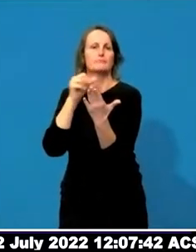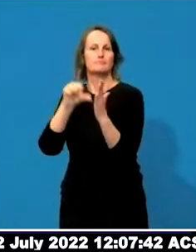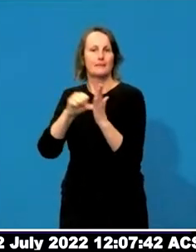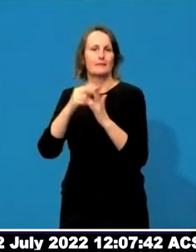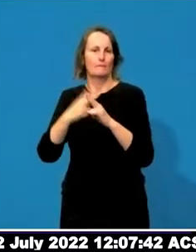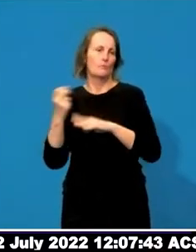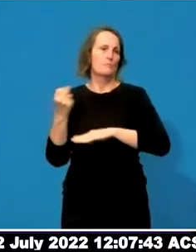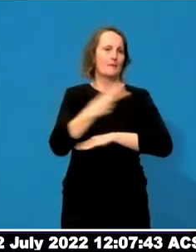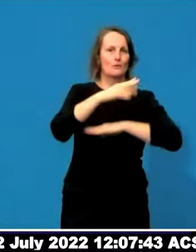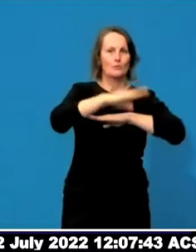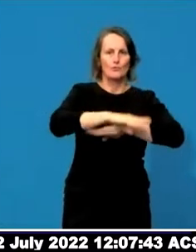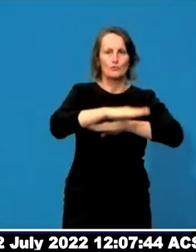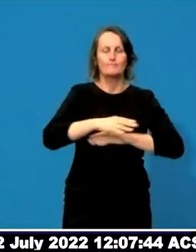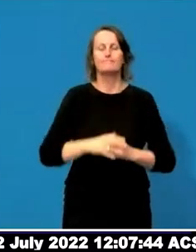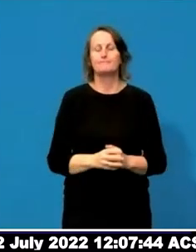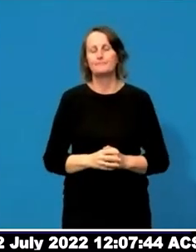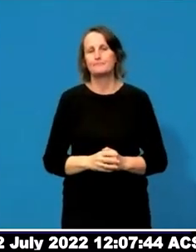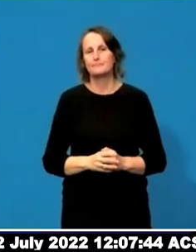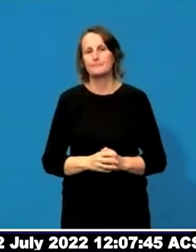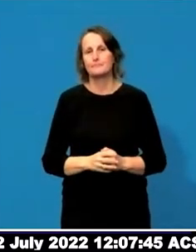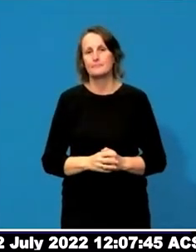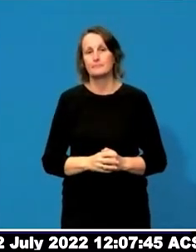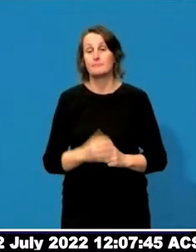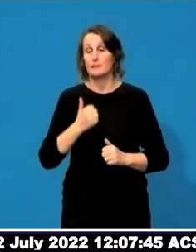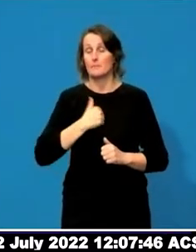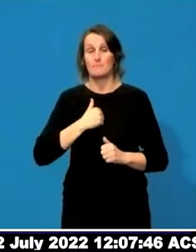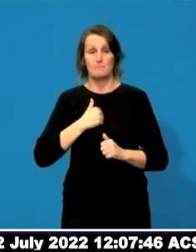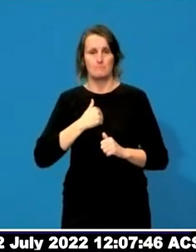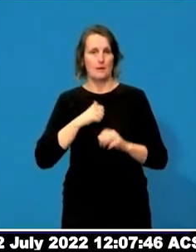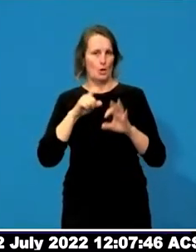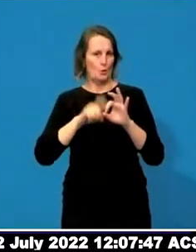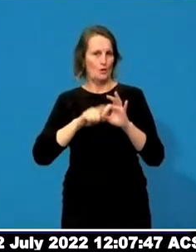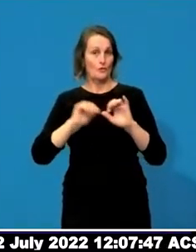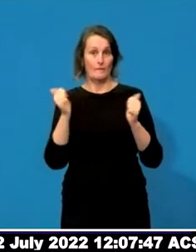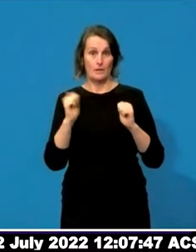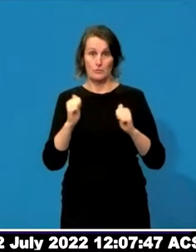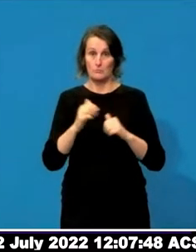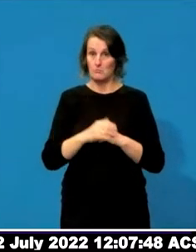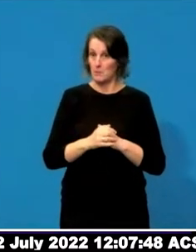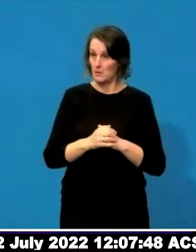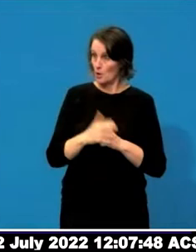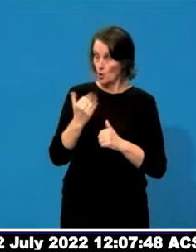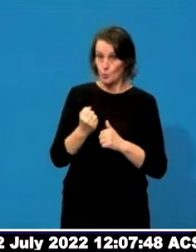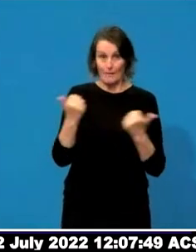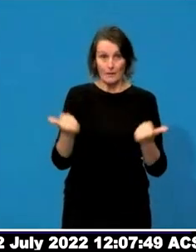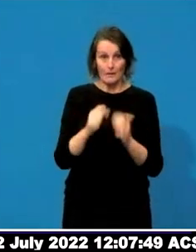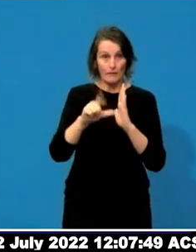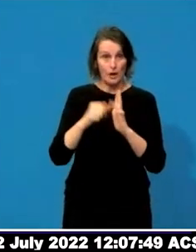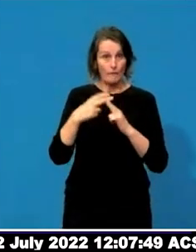Chair, they are my questions for this witness. Mr Griffin, do we have enough time for Commissioners to ask some further questions, if they wish? Yes, we do.